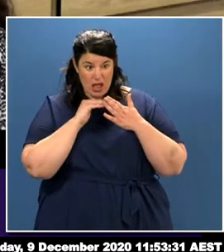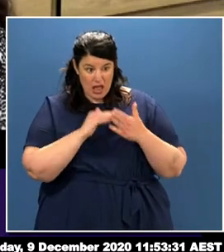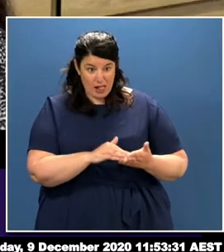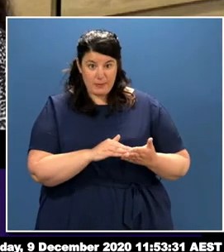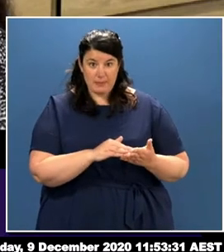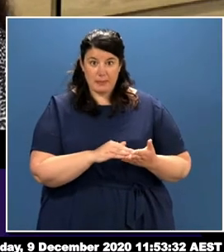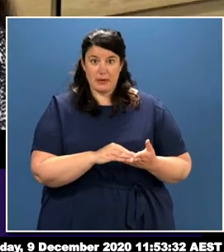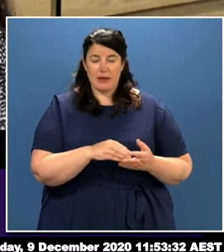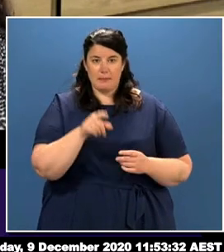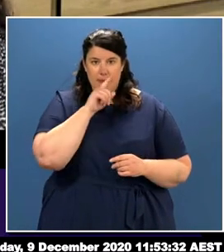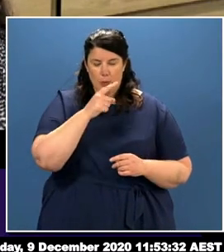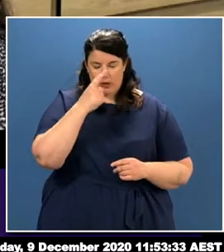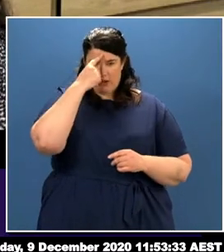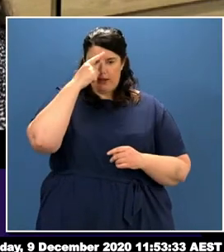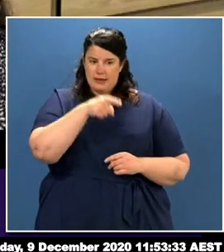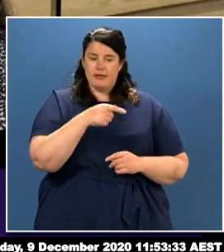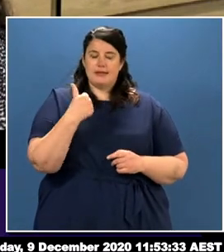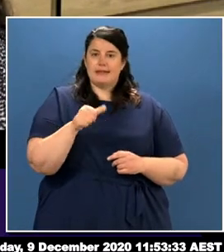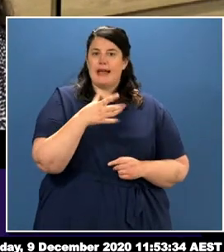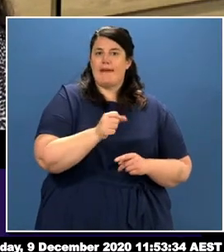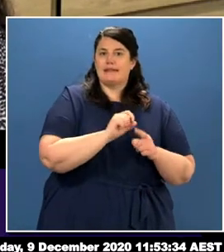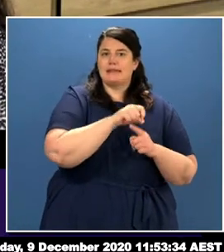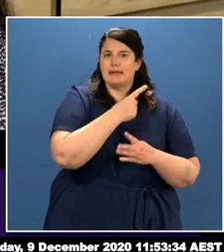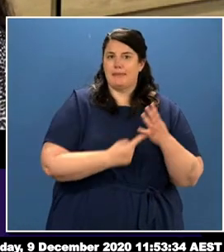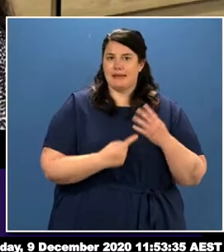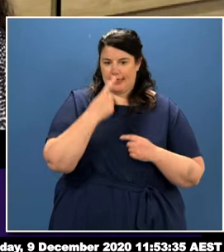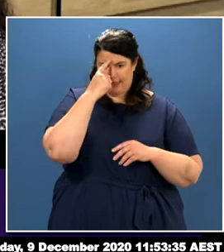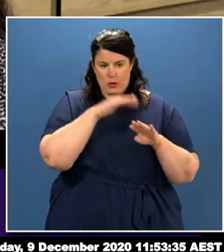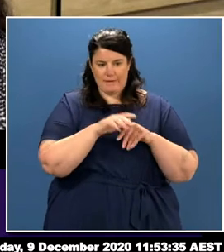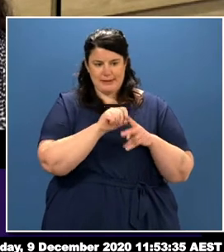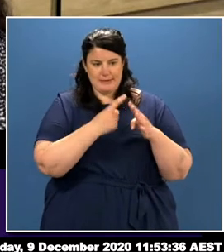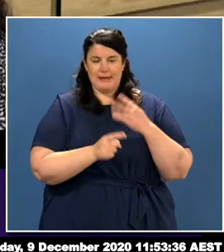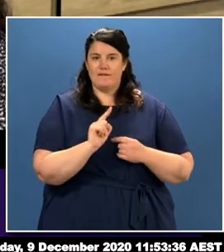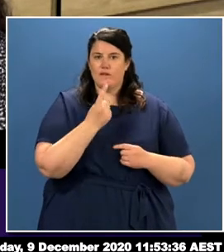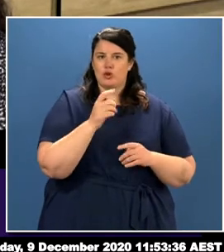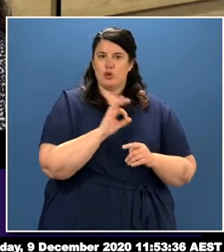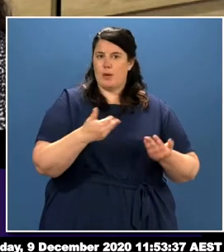into sharper focus? That's correct.